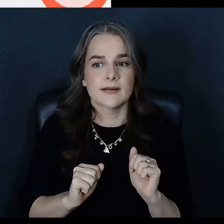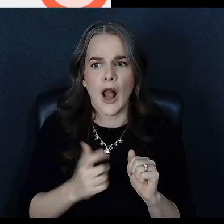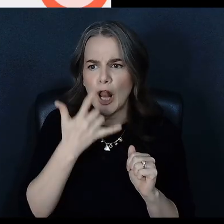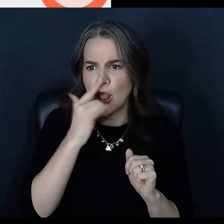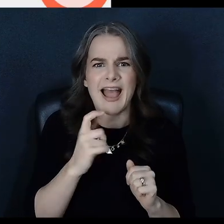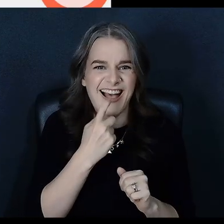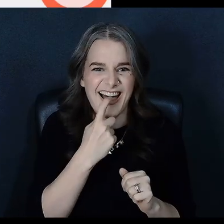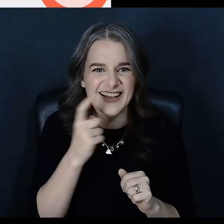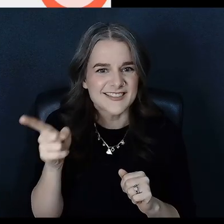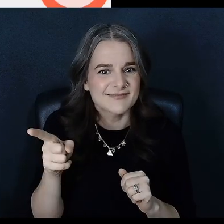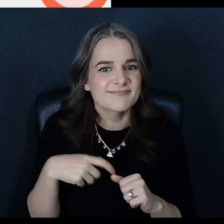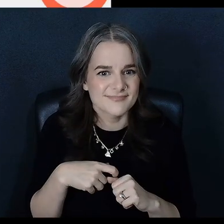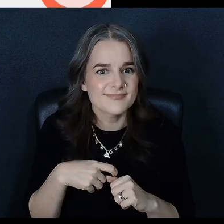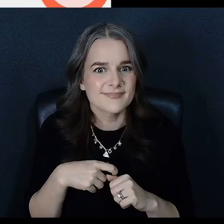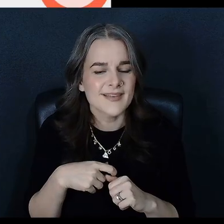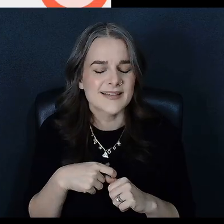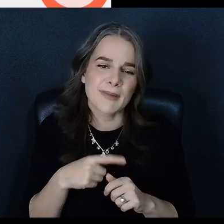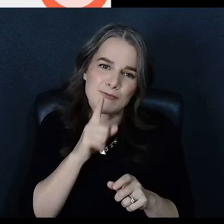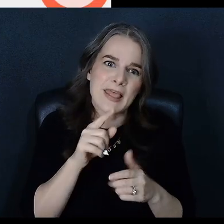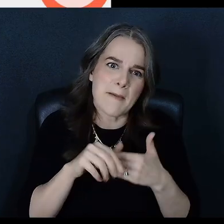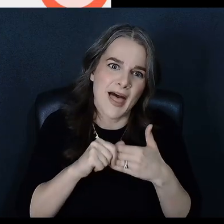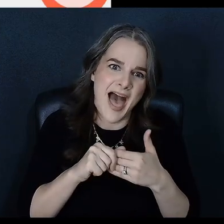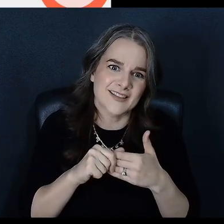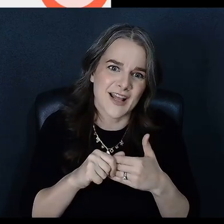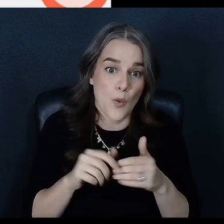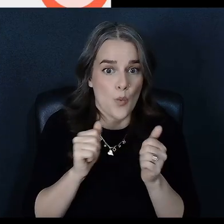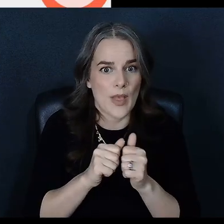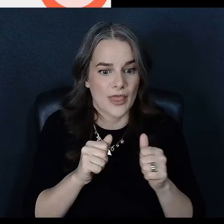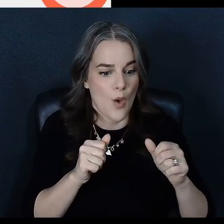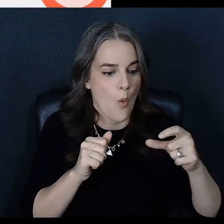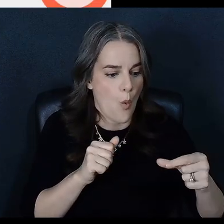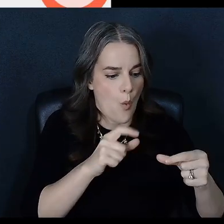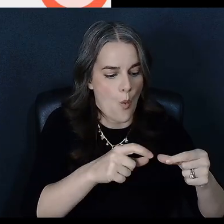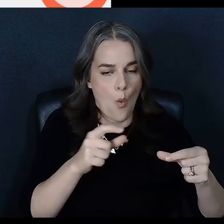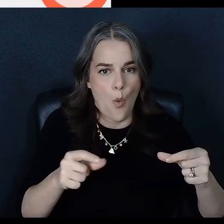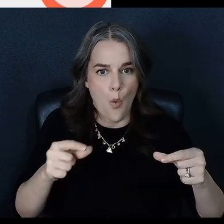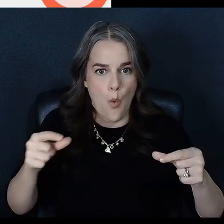A keyguard is a sheet of plastic with holes cut out that correspond to the items underneath.